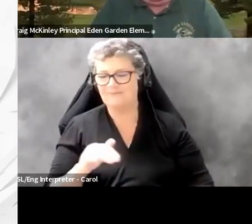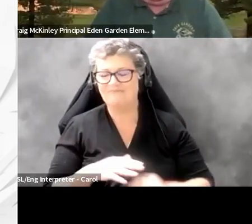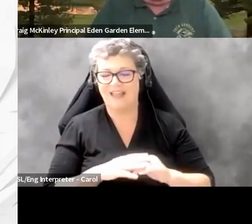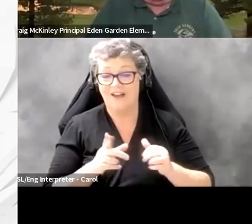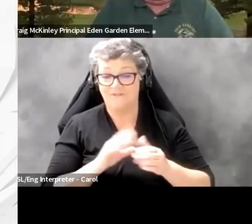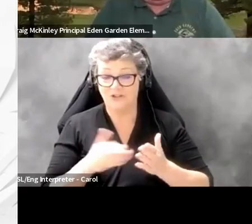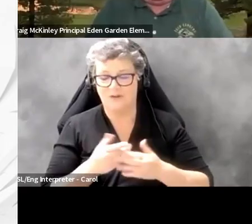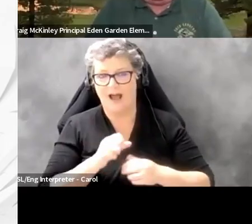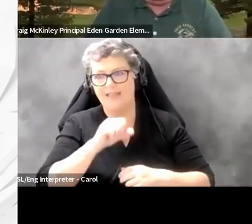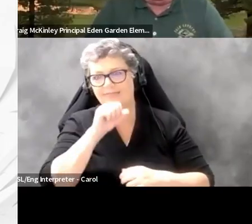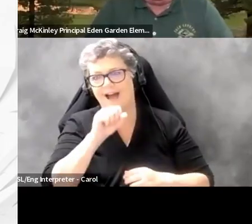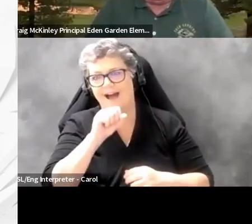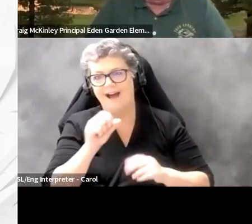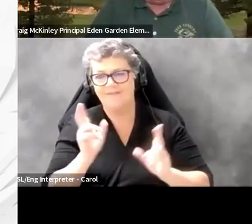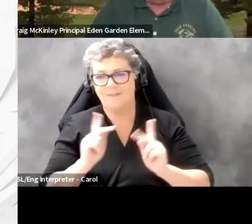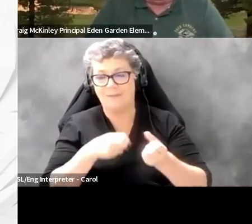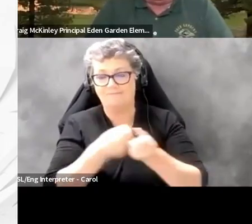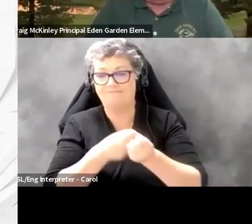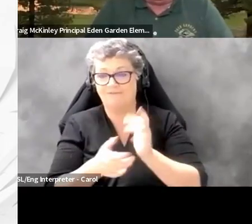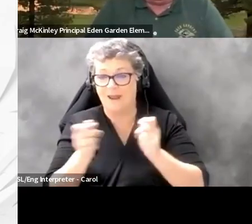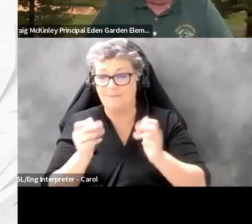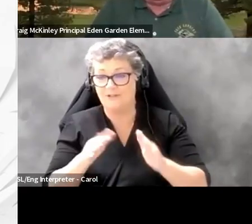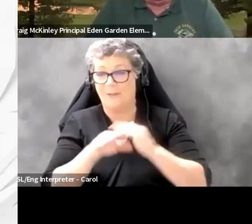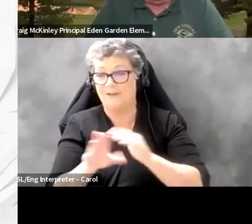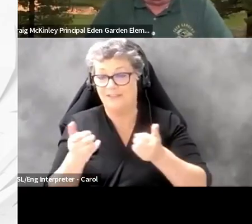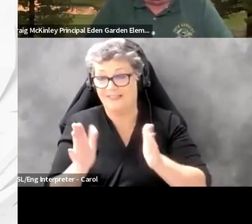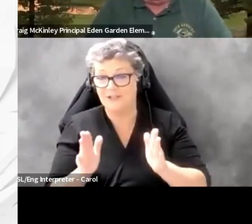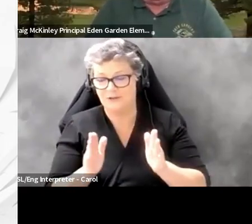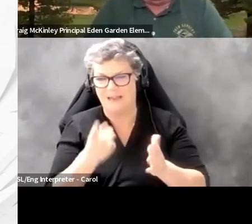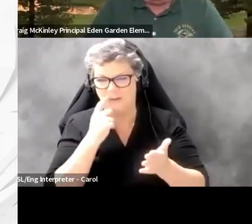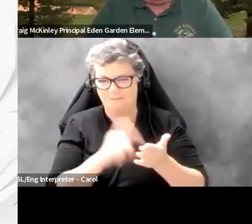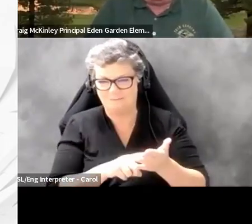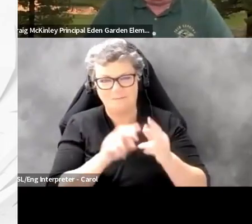are advocating for administration to come into the classrooms and see what play looks like. I think